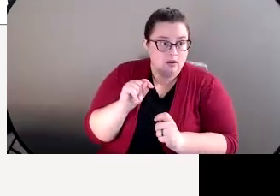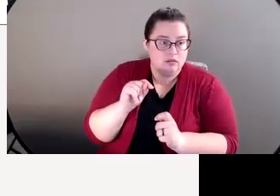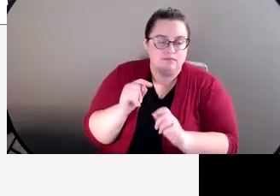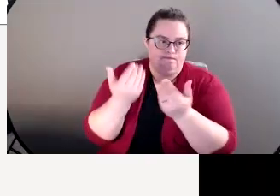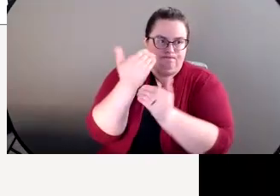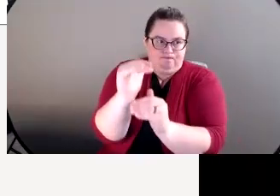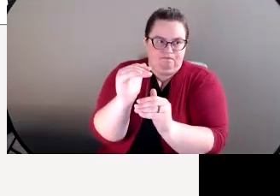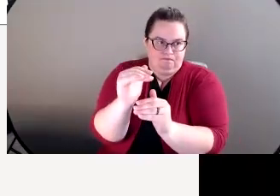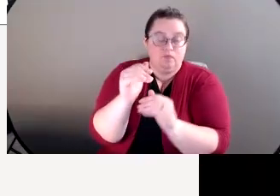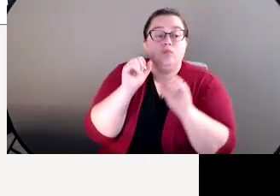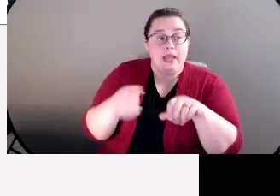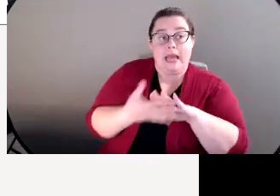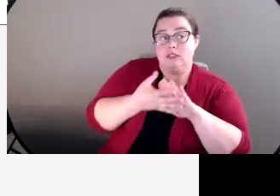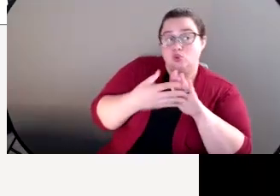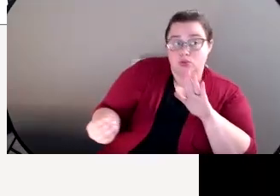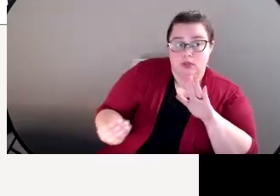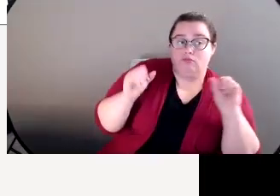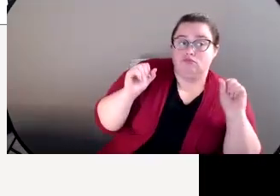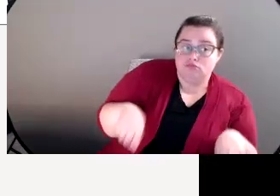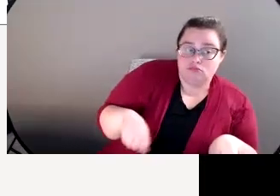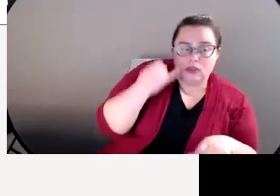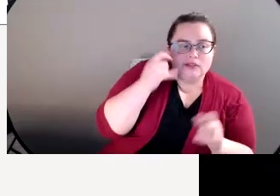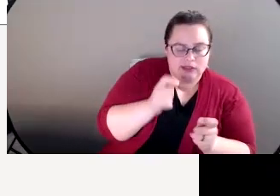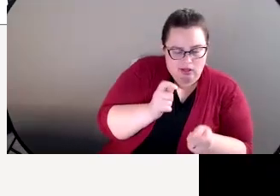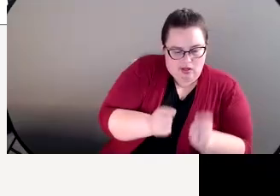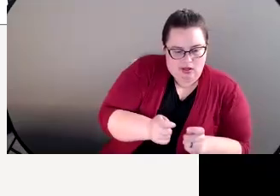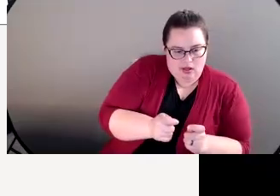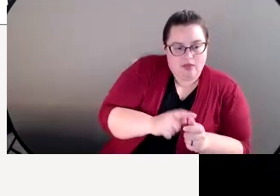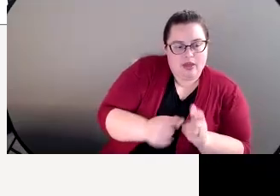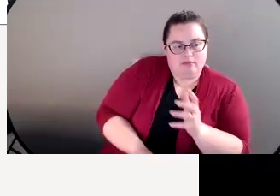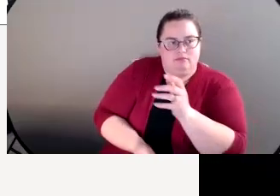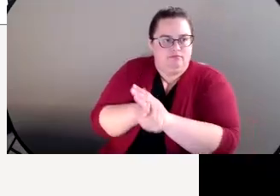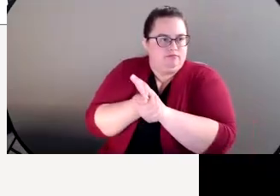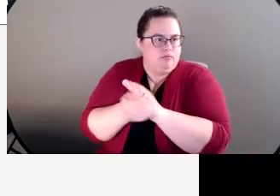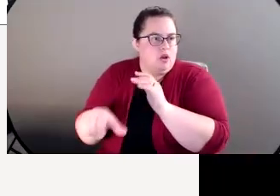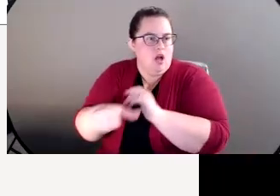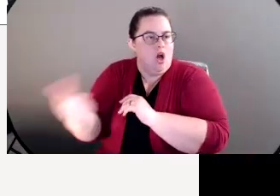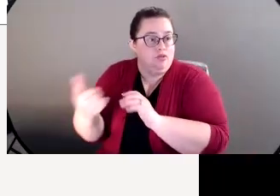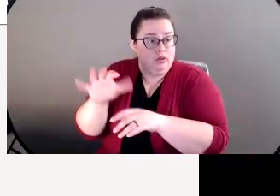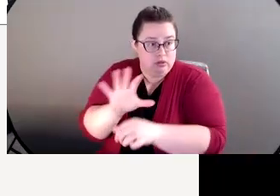a rubric if you need to, and then make some changes and then attach it to another assignment if you need to do it that way.